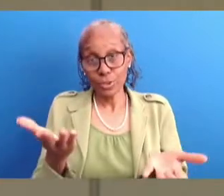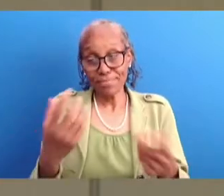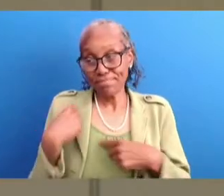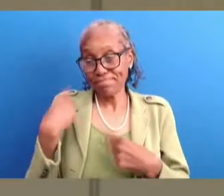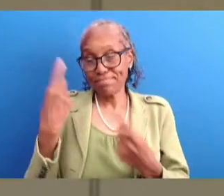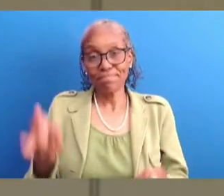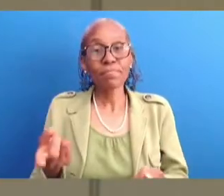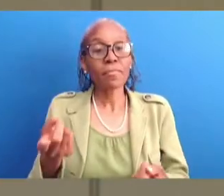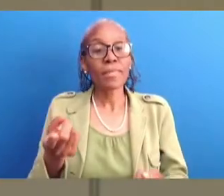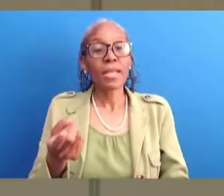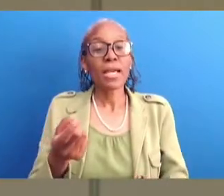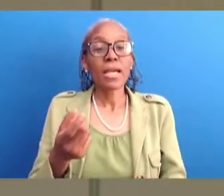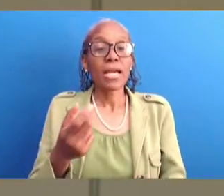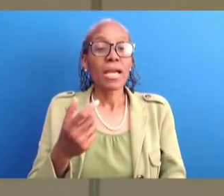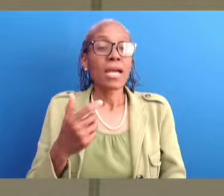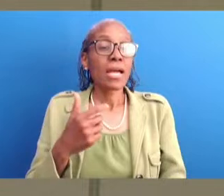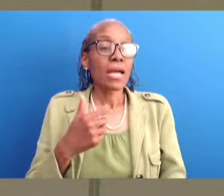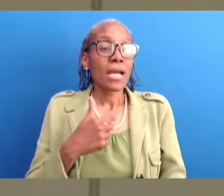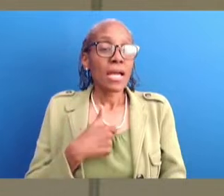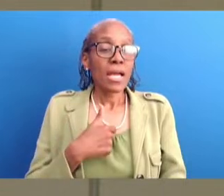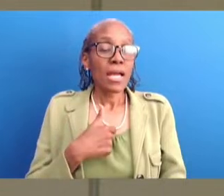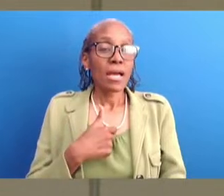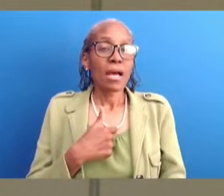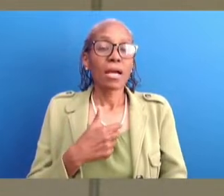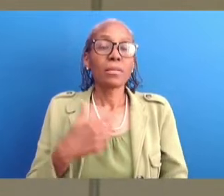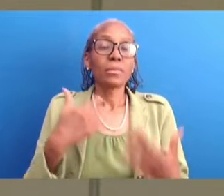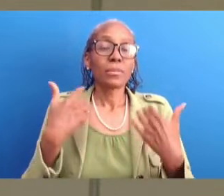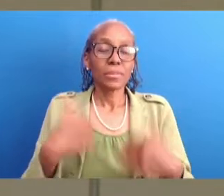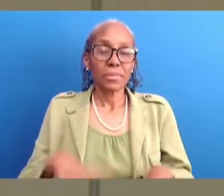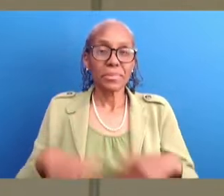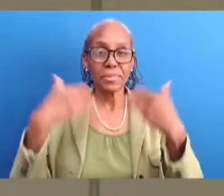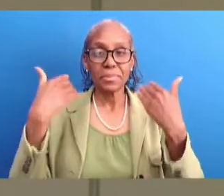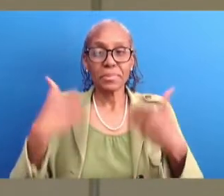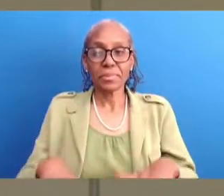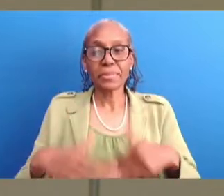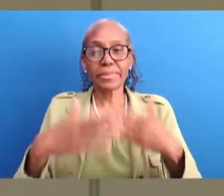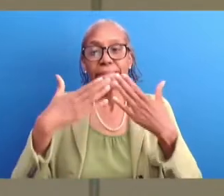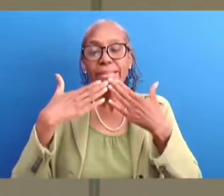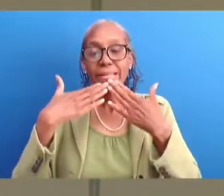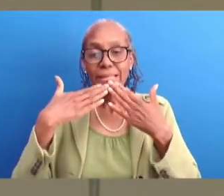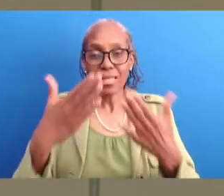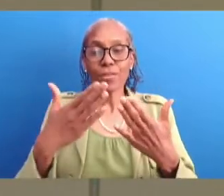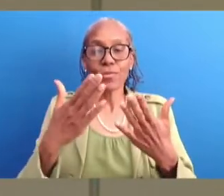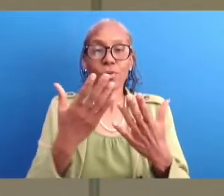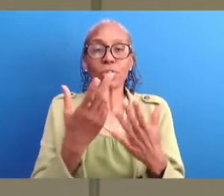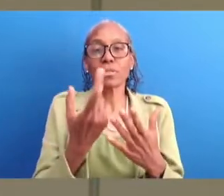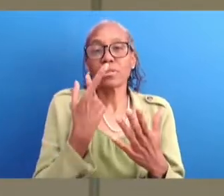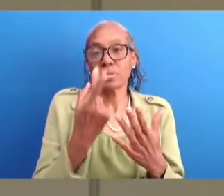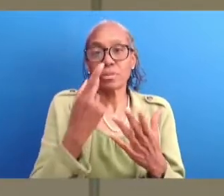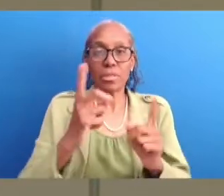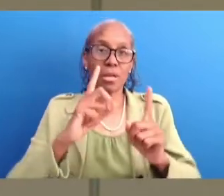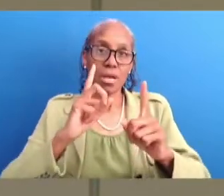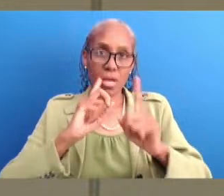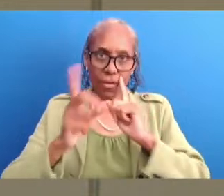WORK AND SAY THANK YOU SO MUCH